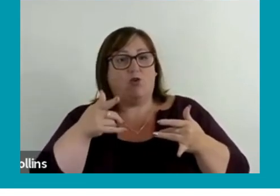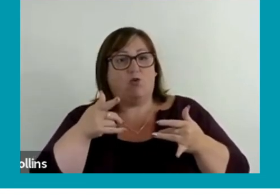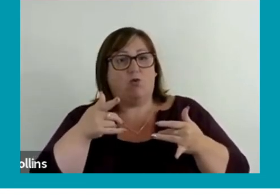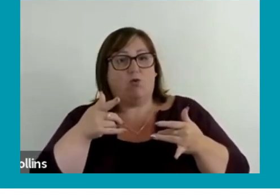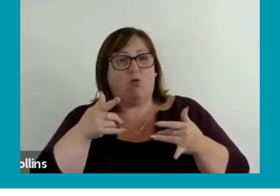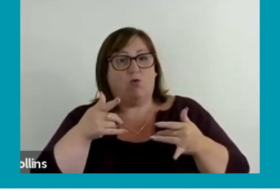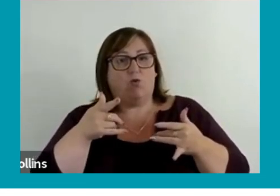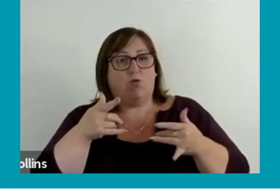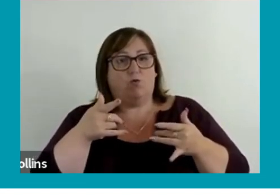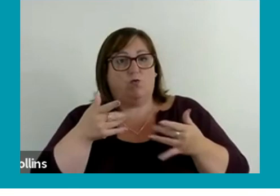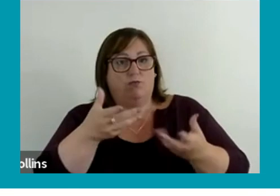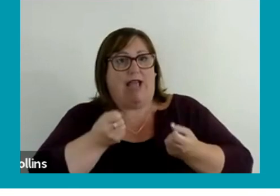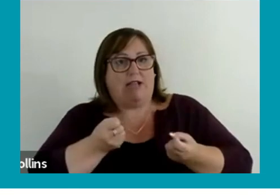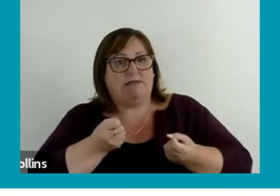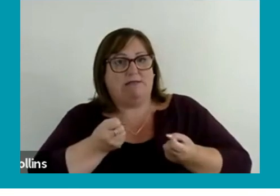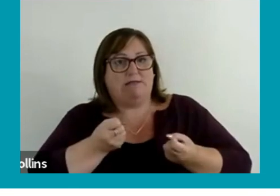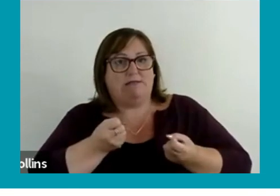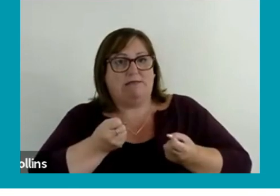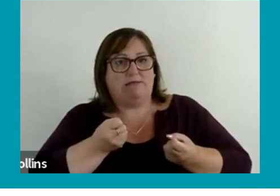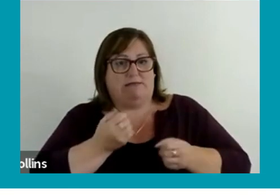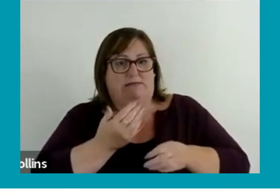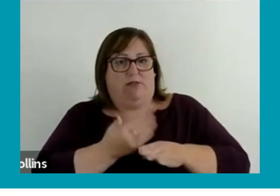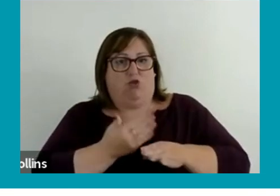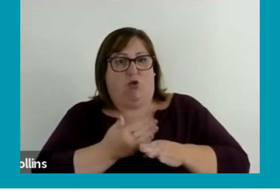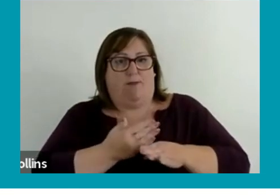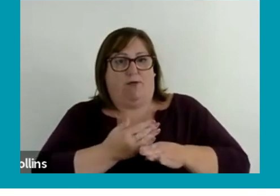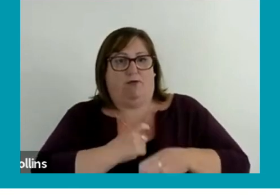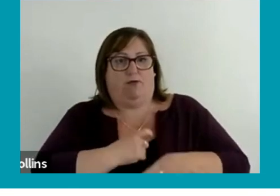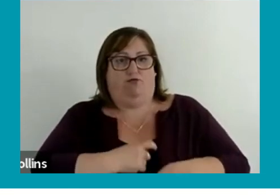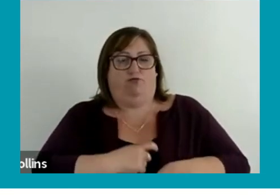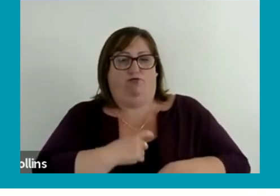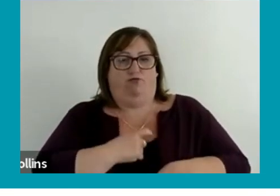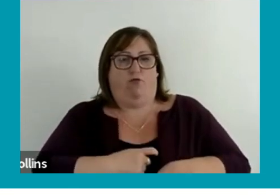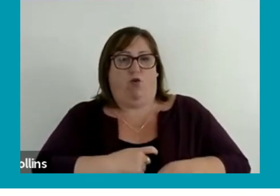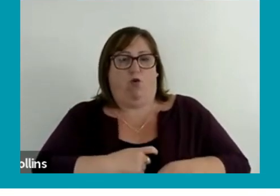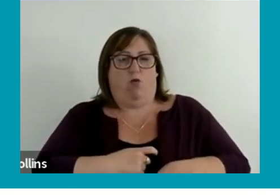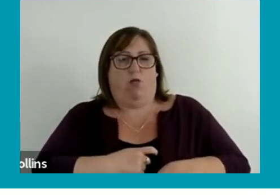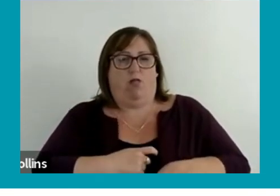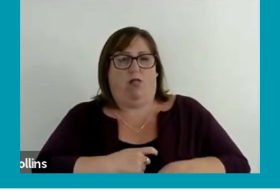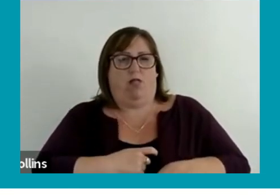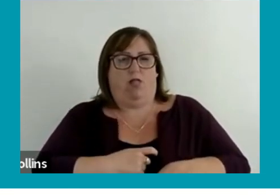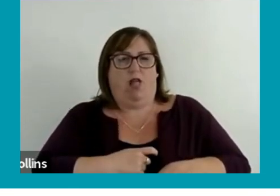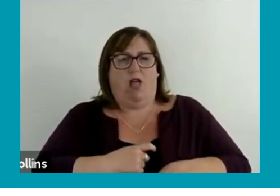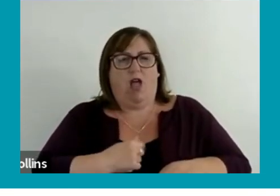have to i mean i i i'm quite possibly a little bit overqualified for what i do at the moment but